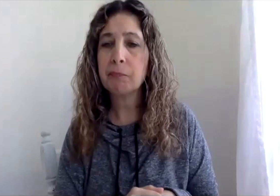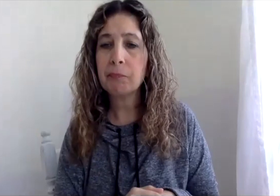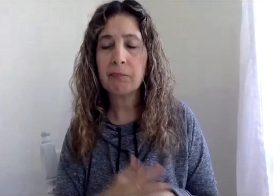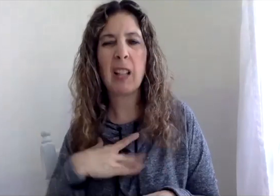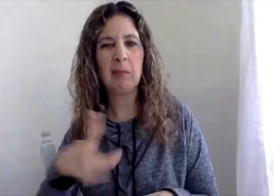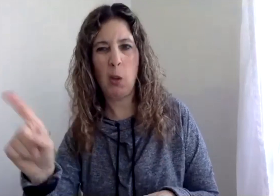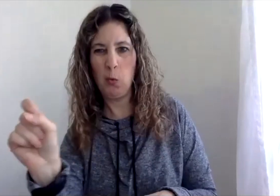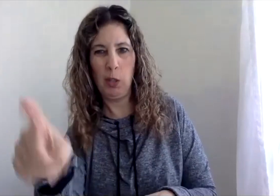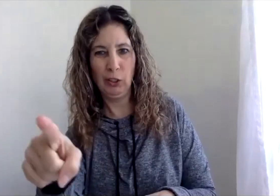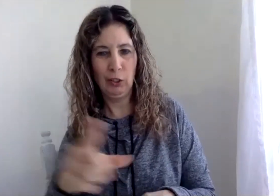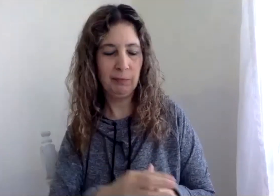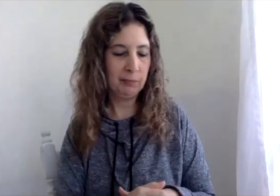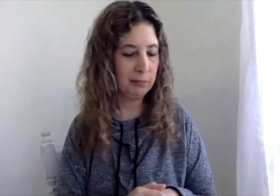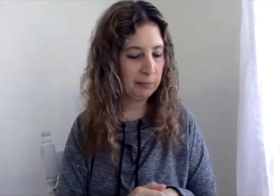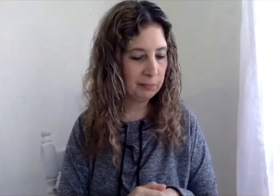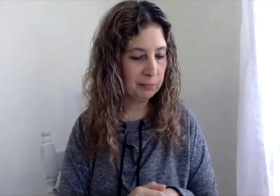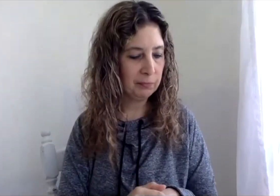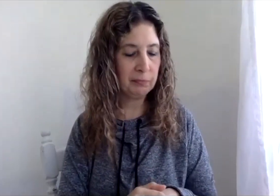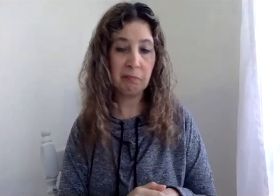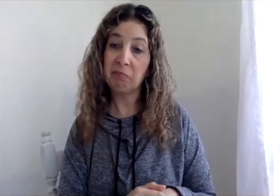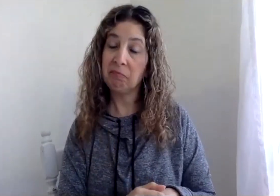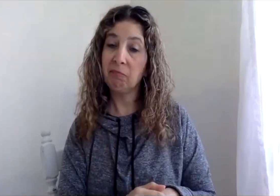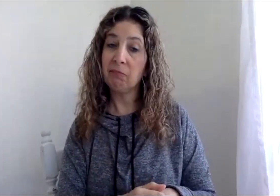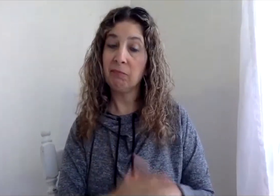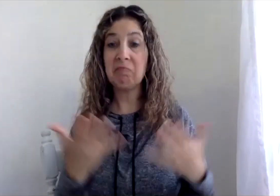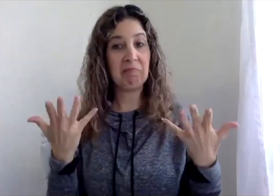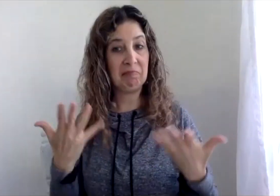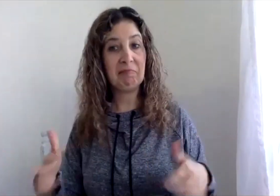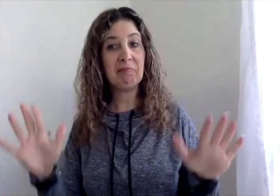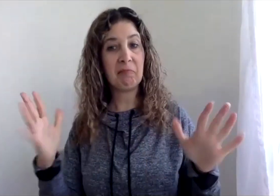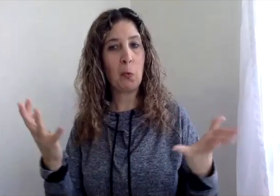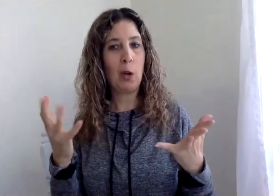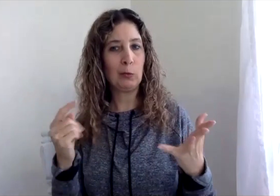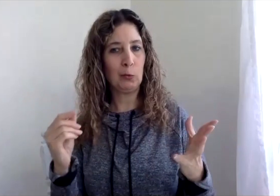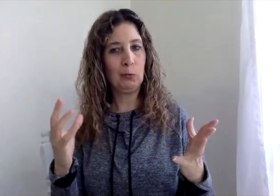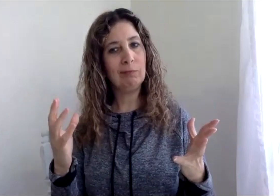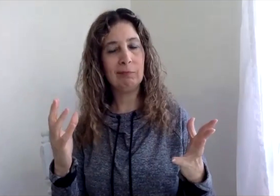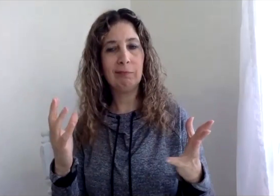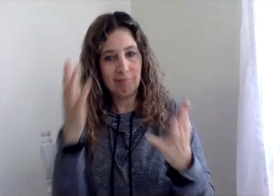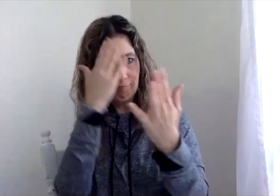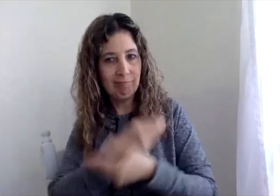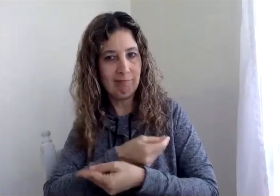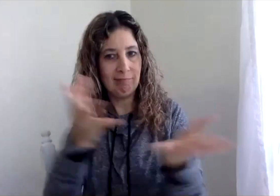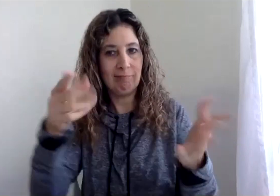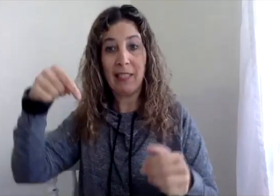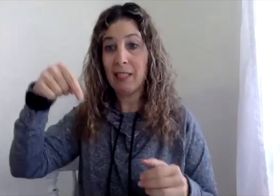There's a lot of forms that you have to sign to be an employee but an NDA. So that's what I wanted